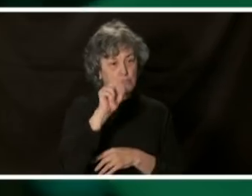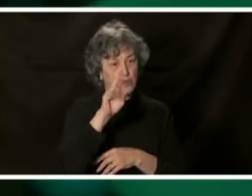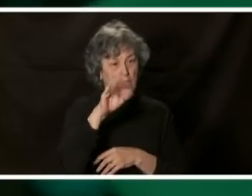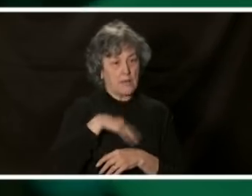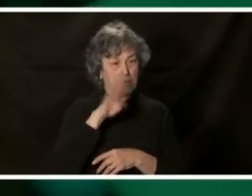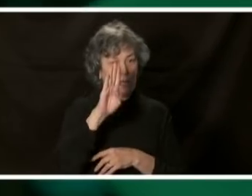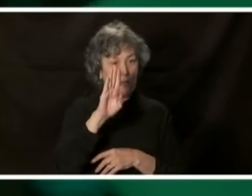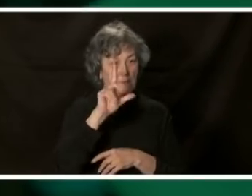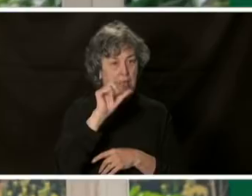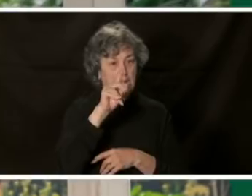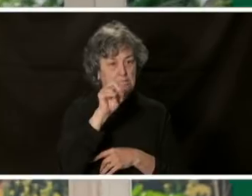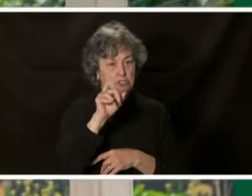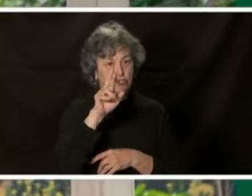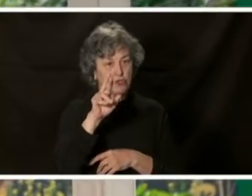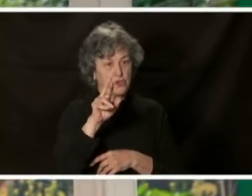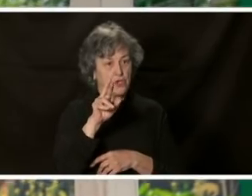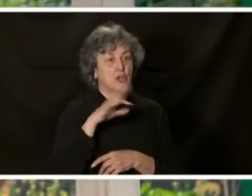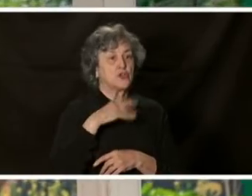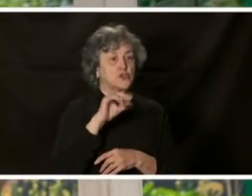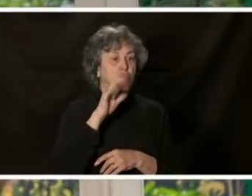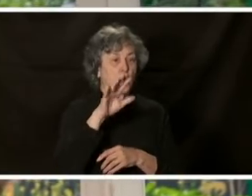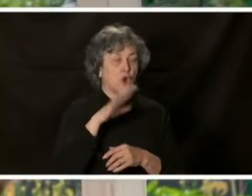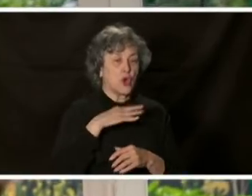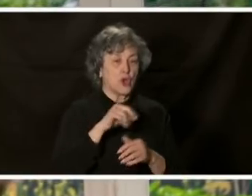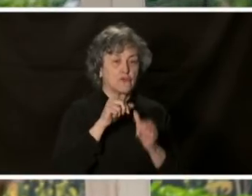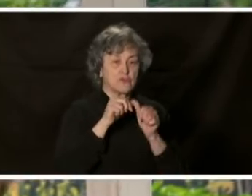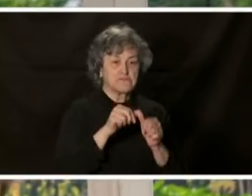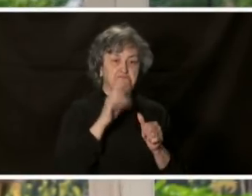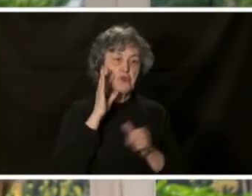YOUR STRENGTH IS RESOUNDING. YOUR FUTURE IS BRIGHT.